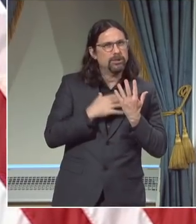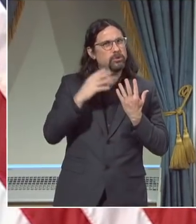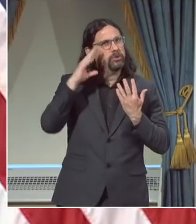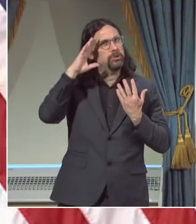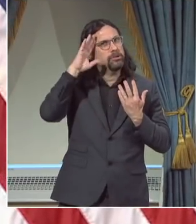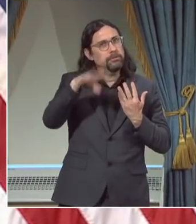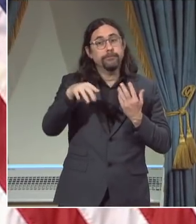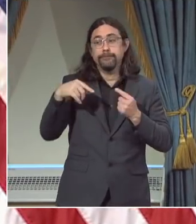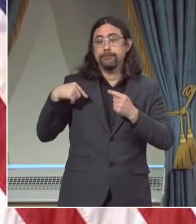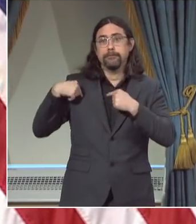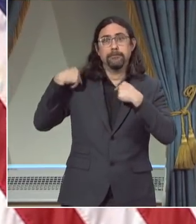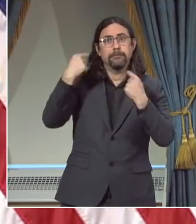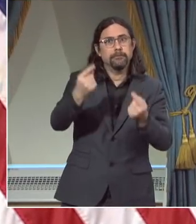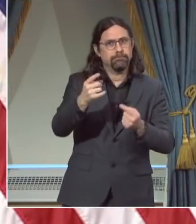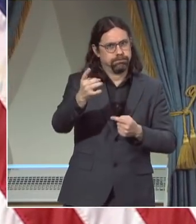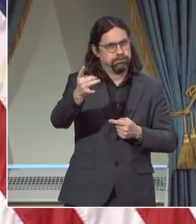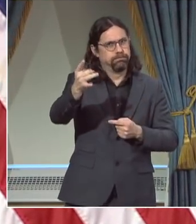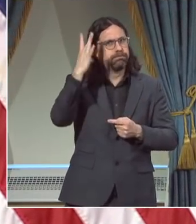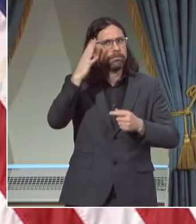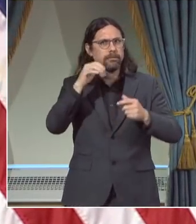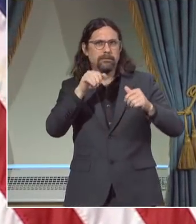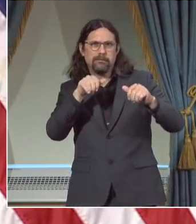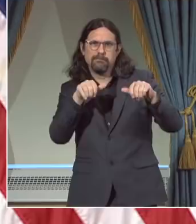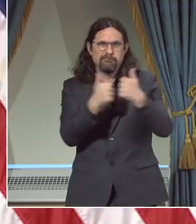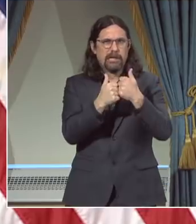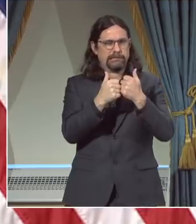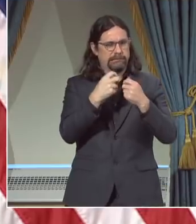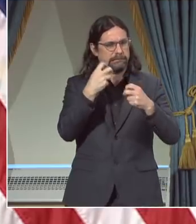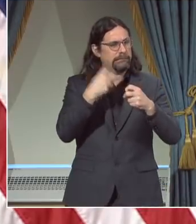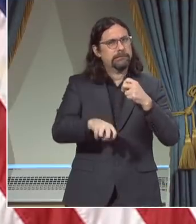WE DEAL WITH SUCH AN EXTAORRNADIRY CHALLENGE AND WE THINK ABOUT THE